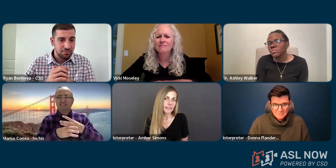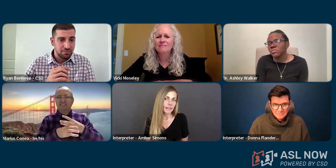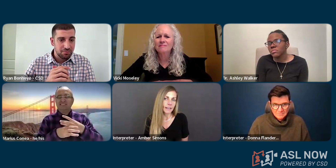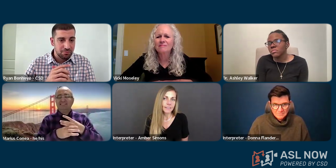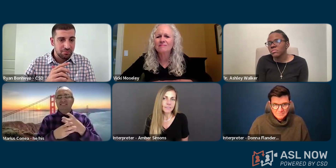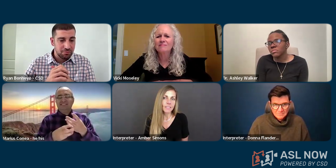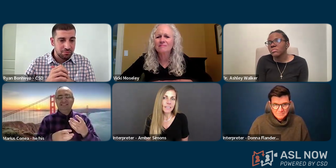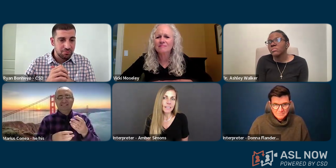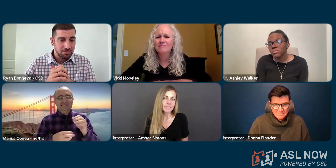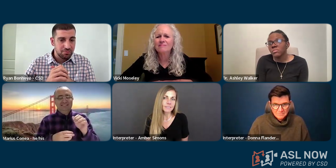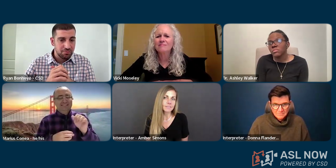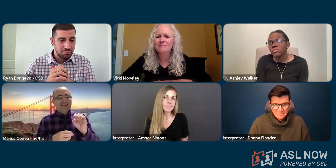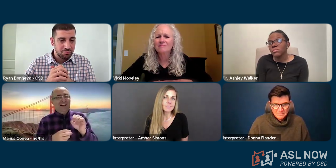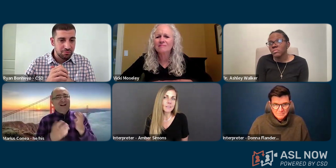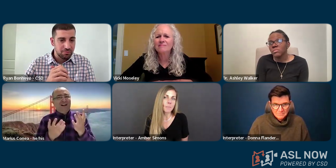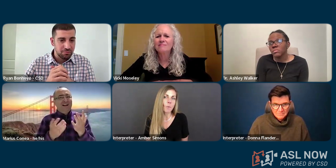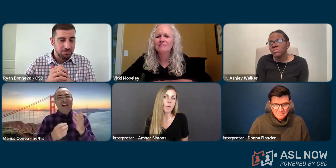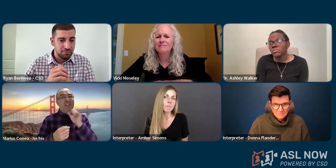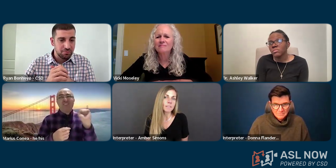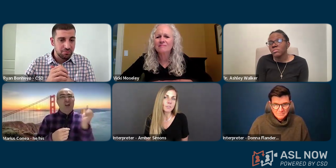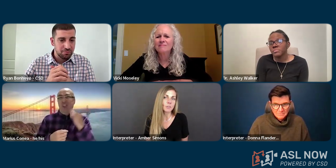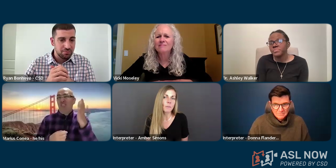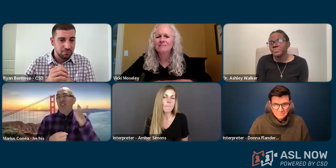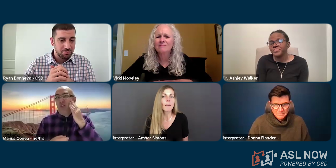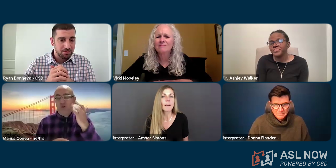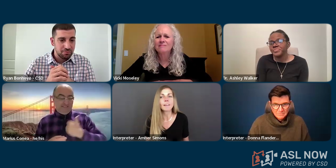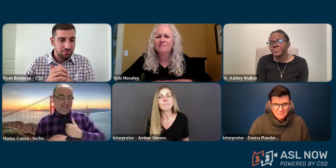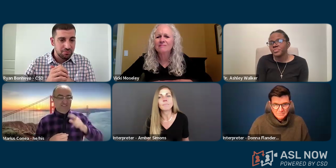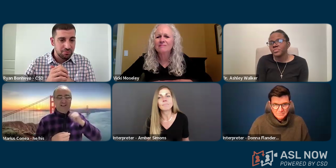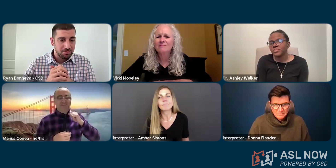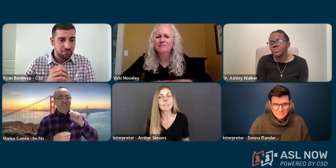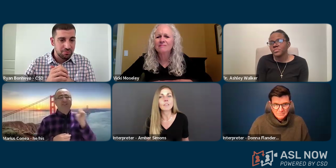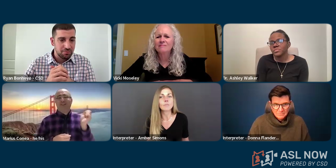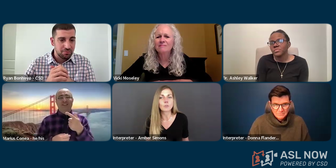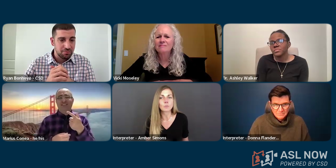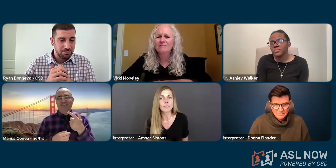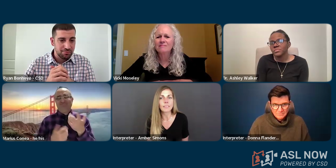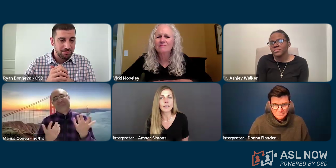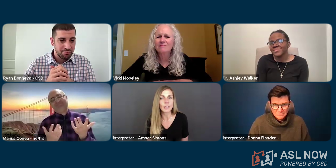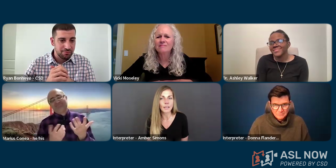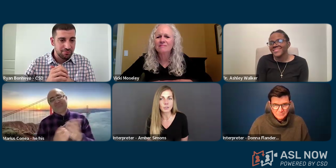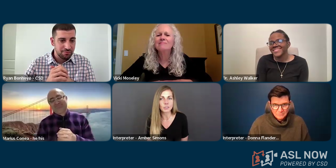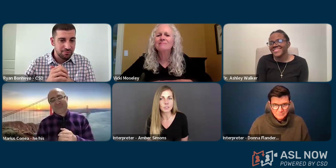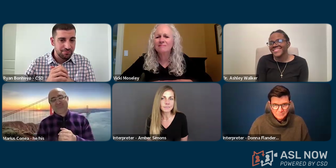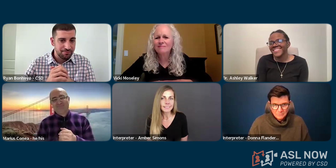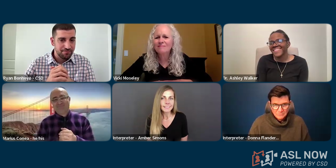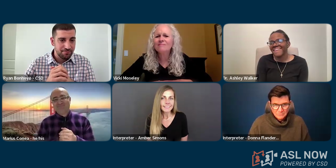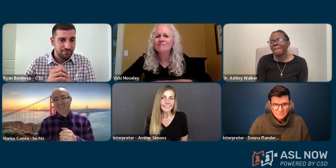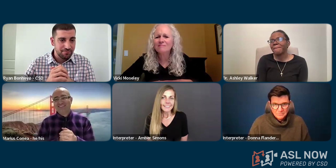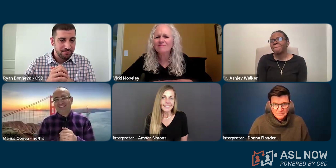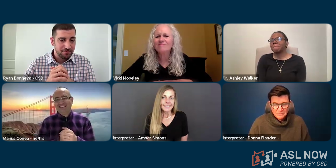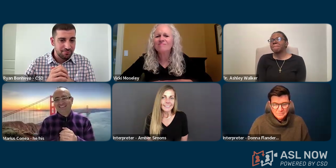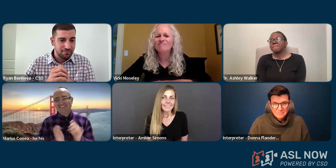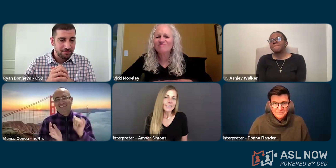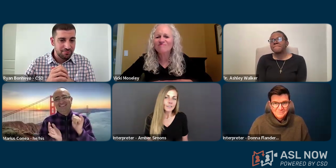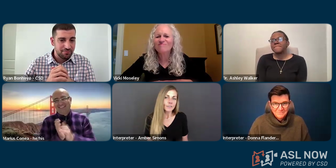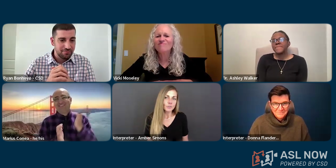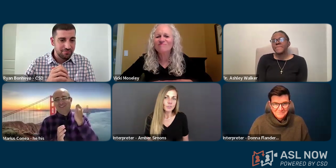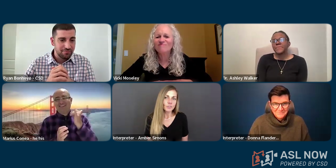get appointments or converse with international individuals.